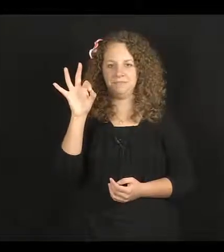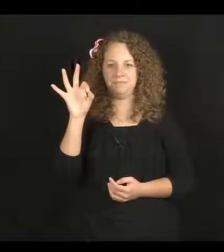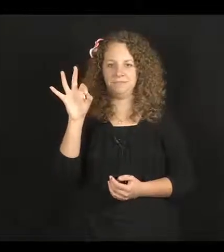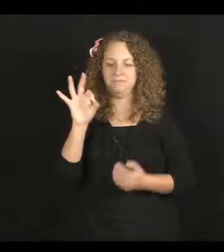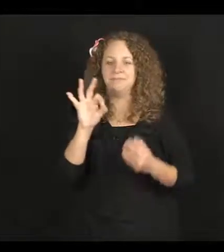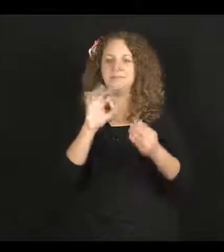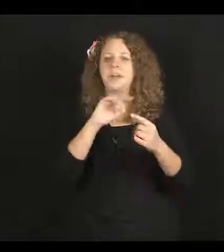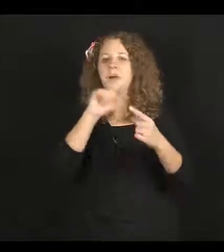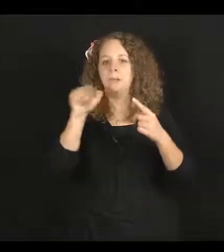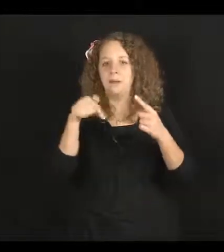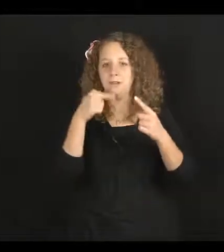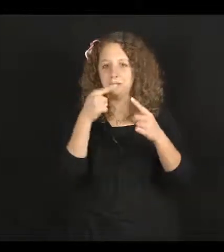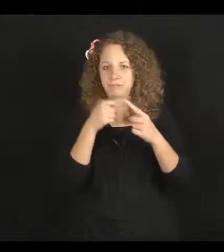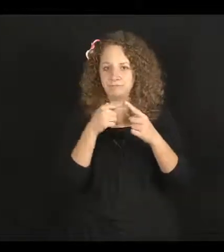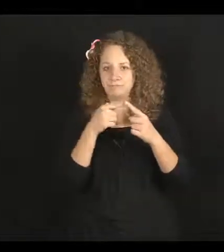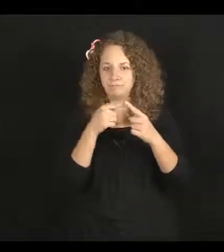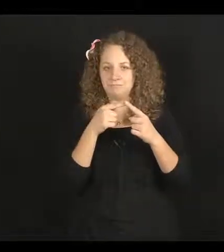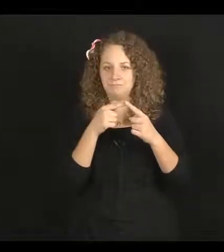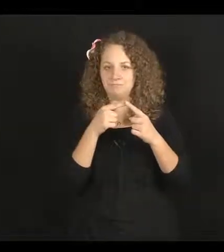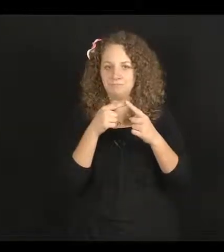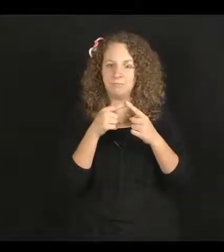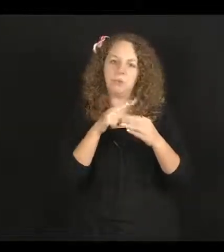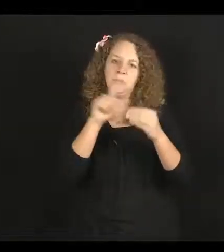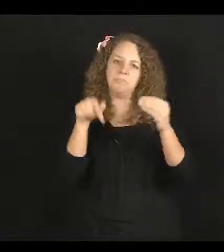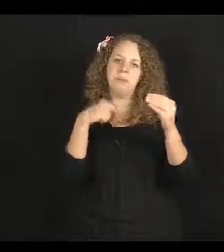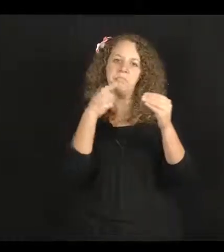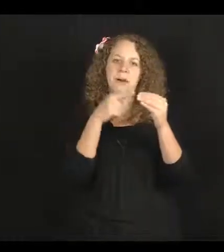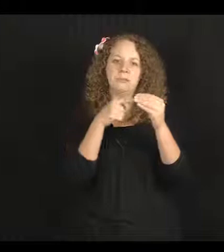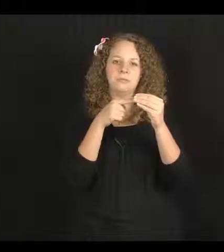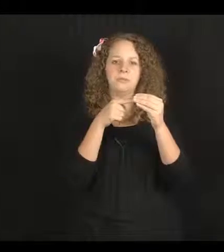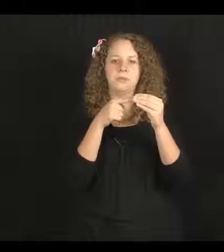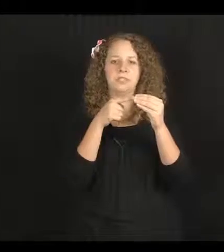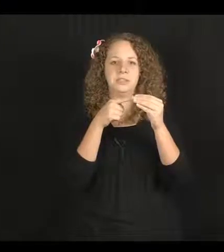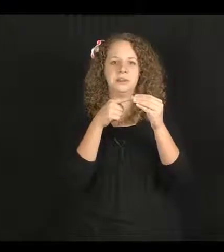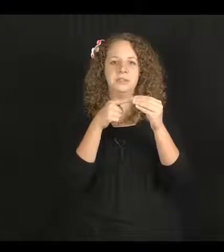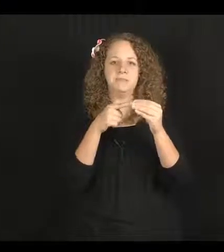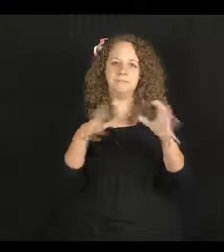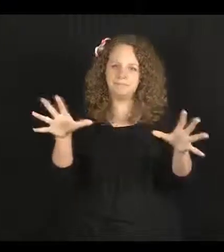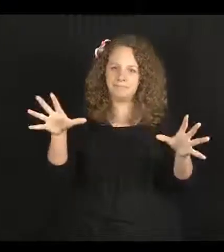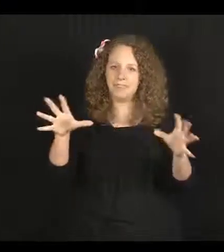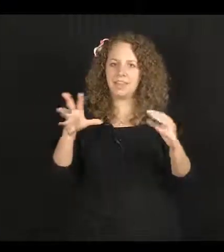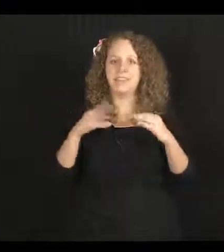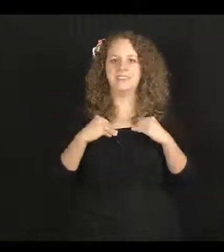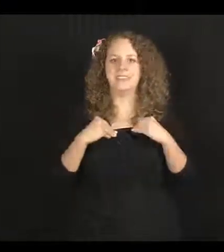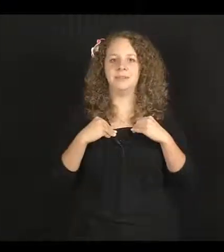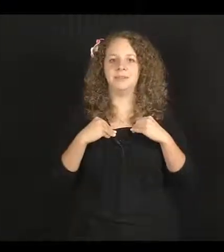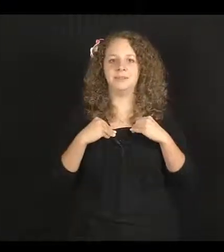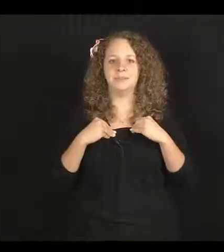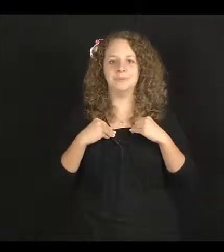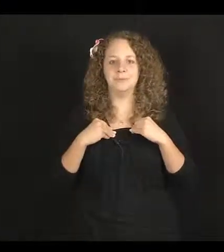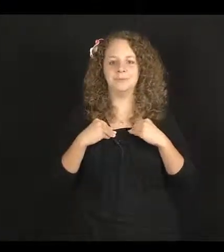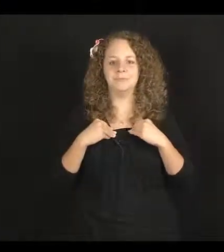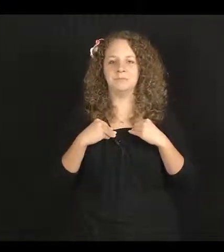ABOUT … or ABOUT … you’ll see both ACCEPT